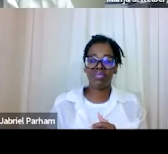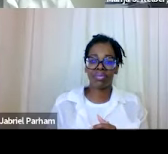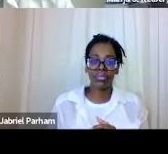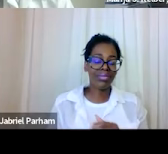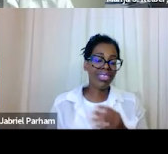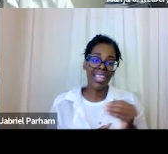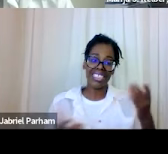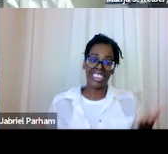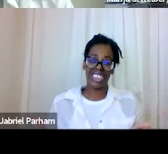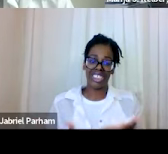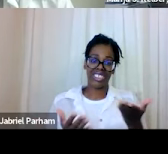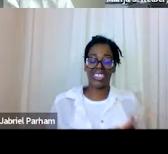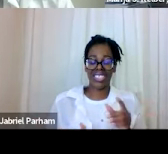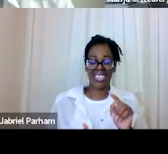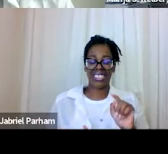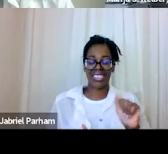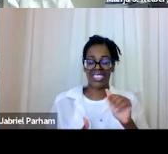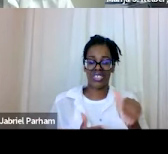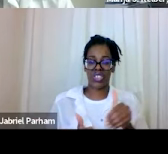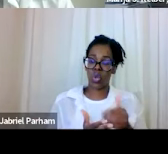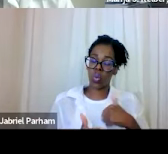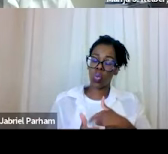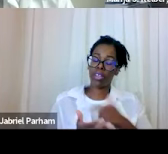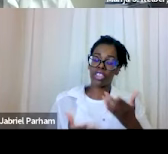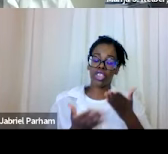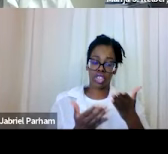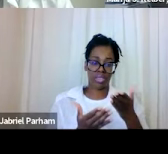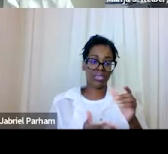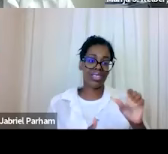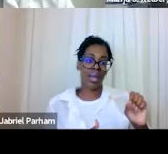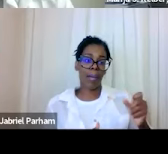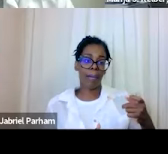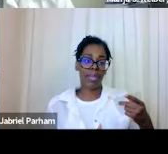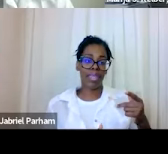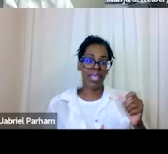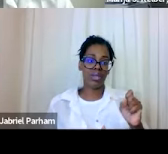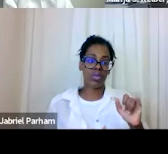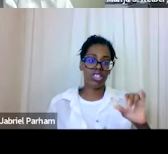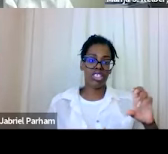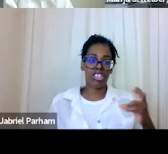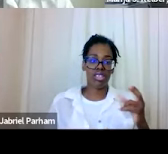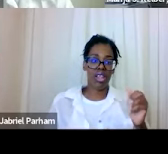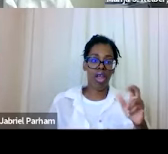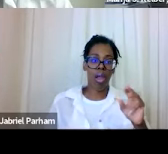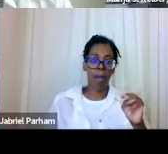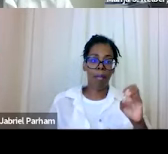we always recommend exploring psycharmor.org. That's a nonprofit that specifically supports